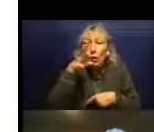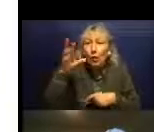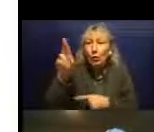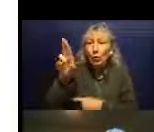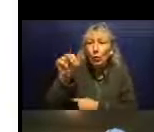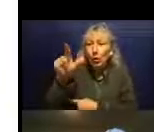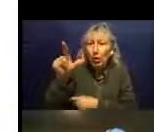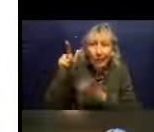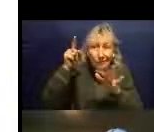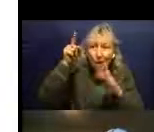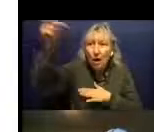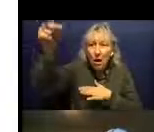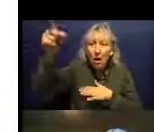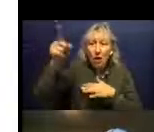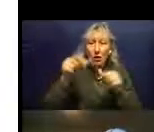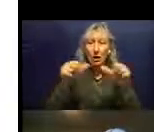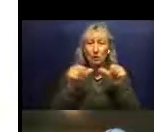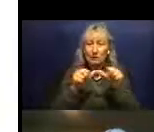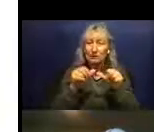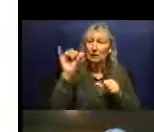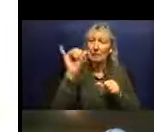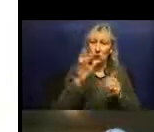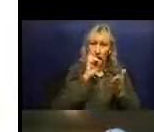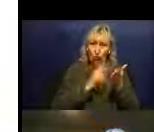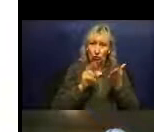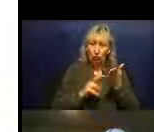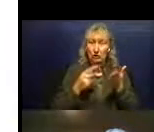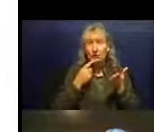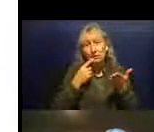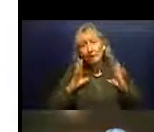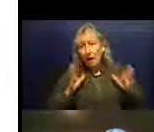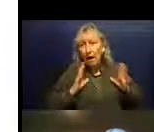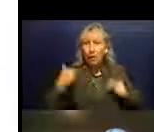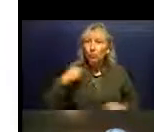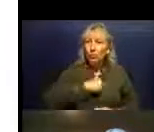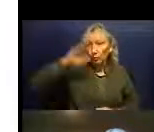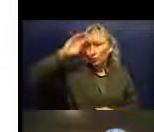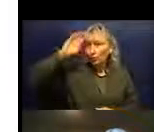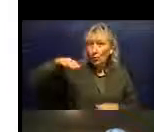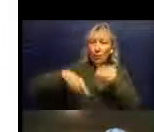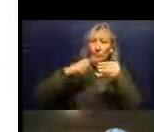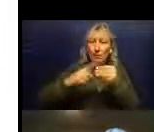That organizations. If you look at the legislation, it calls that out, and tribal governments and under resource, community organizations, rural or otherwise.